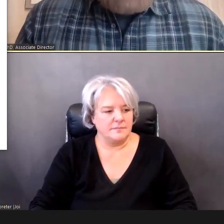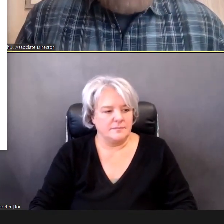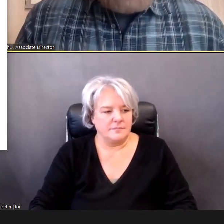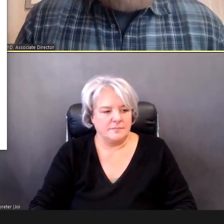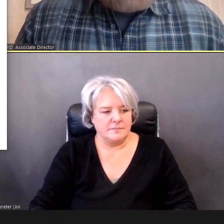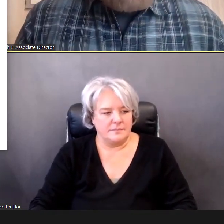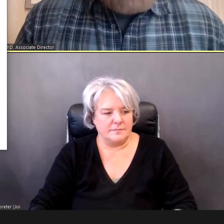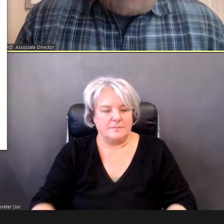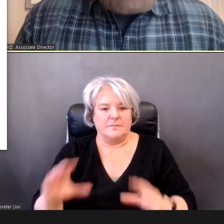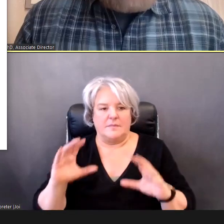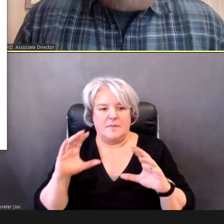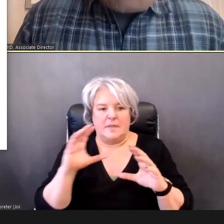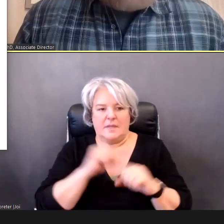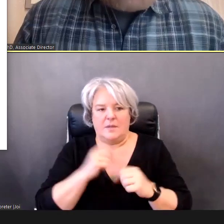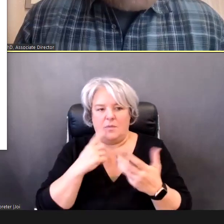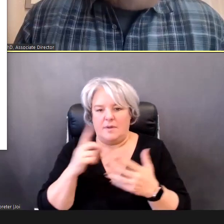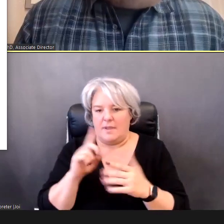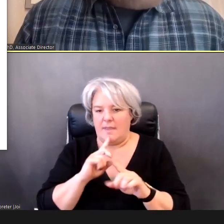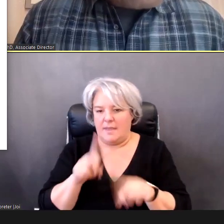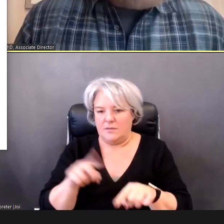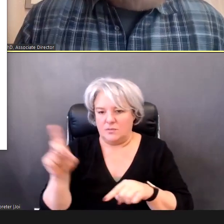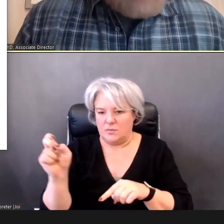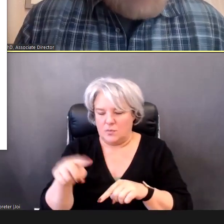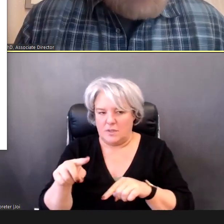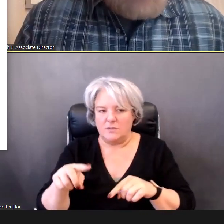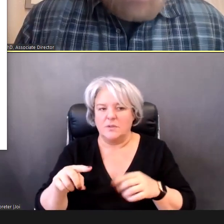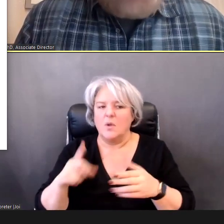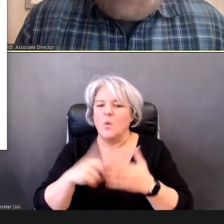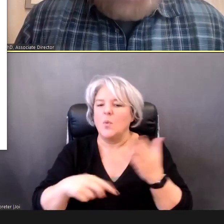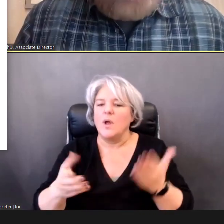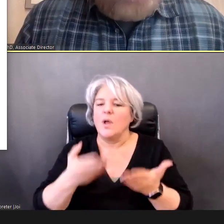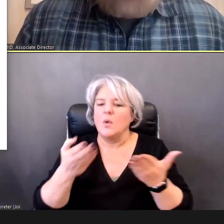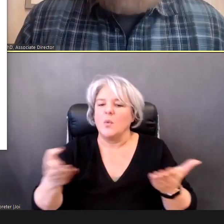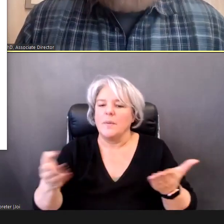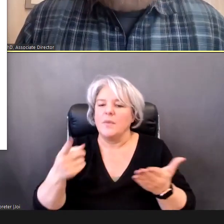uh about what equipment you would